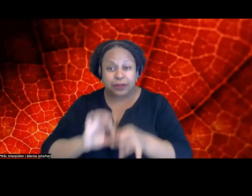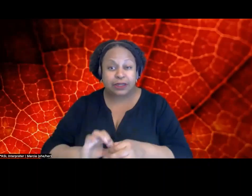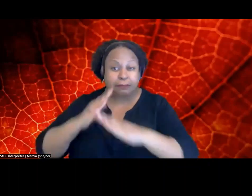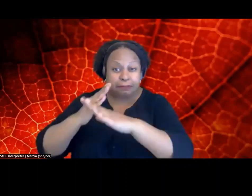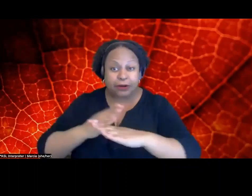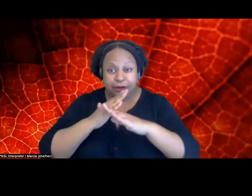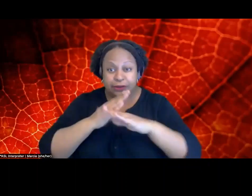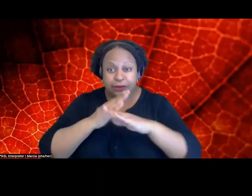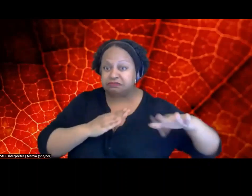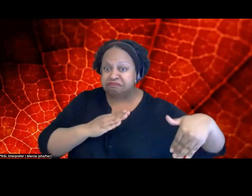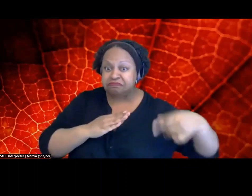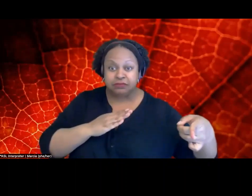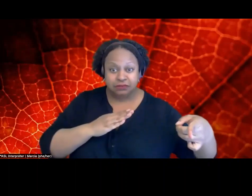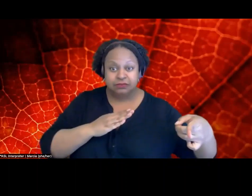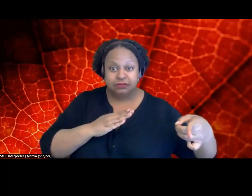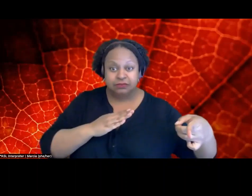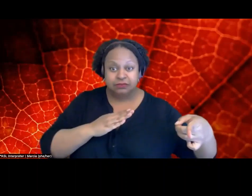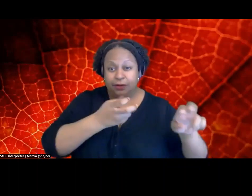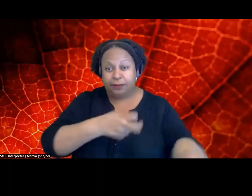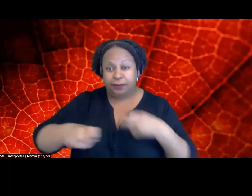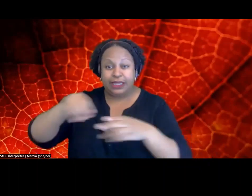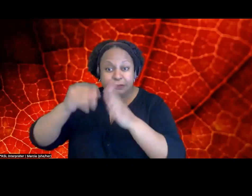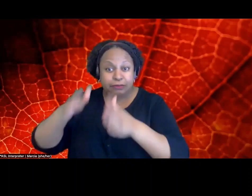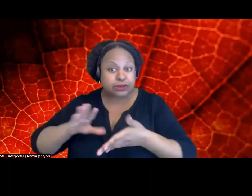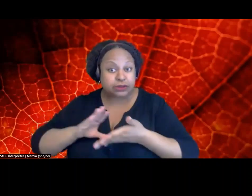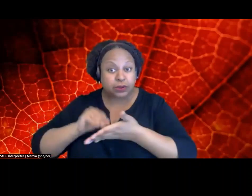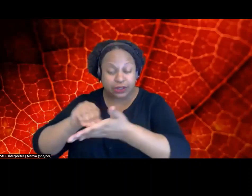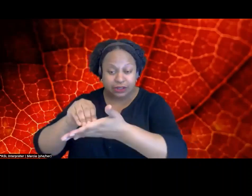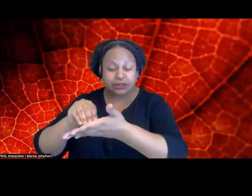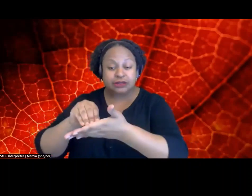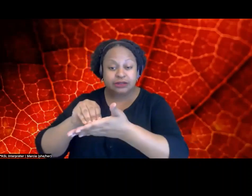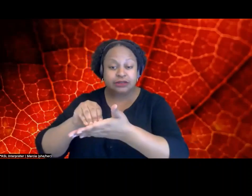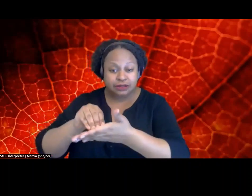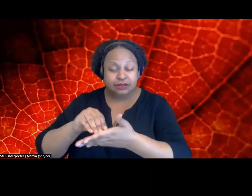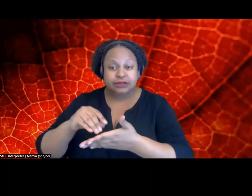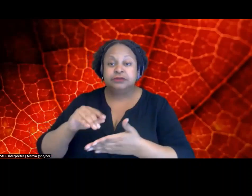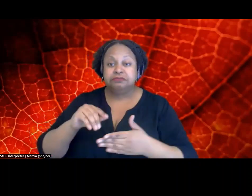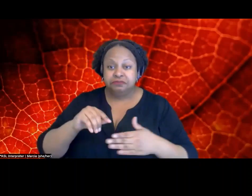to in-person learning that they would typically have coming from high school.